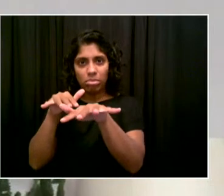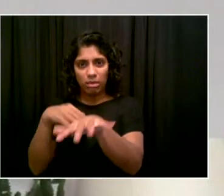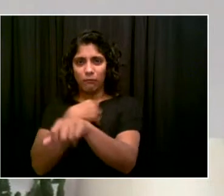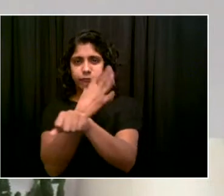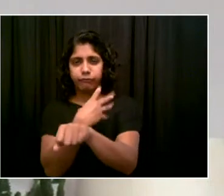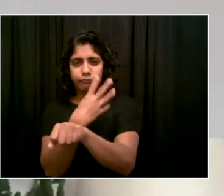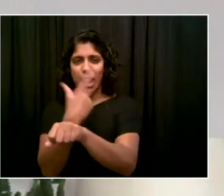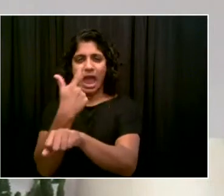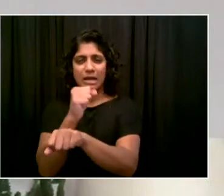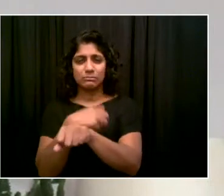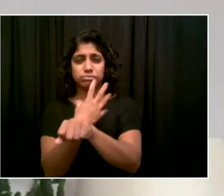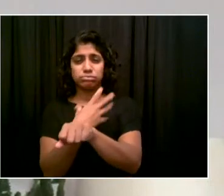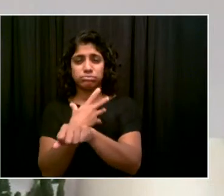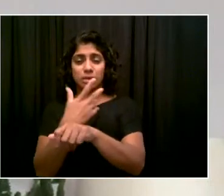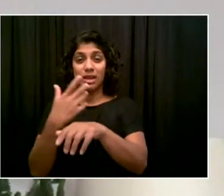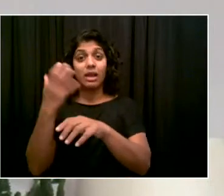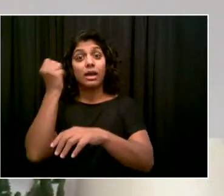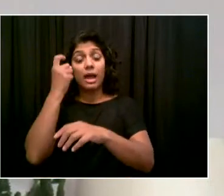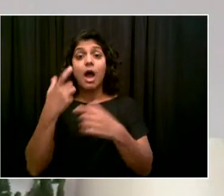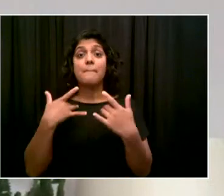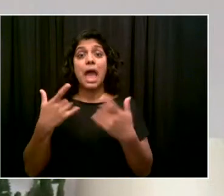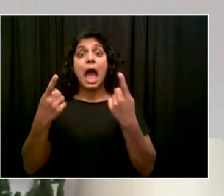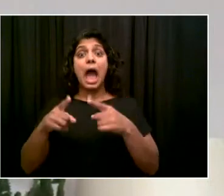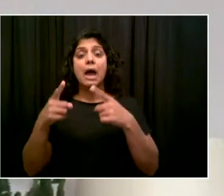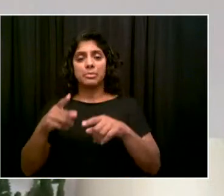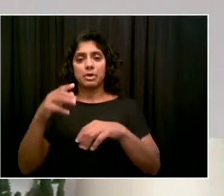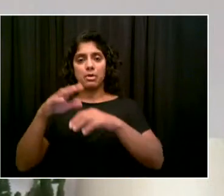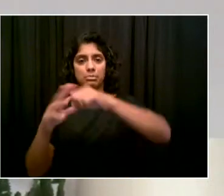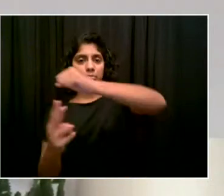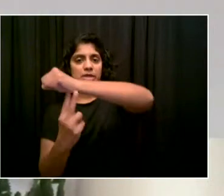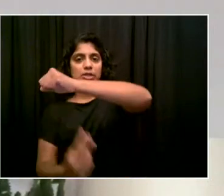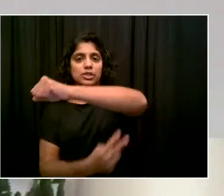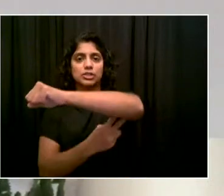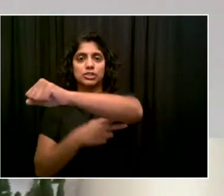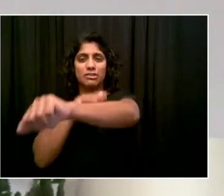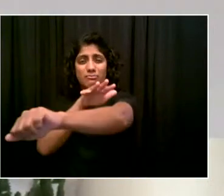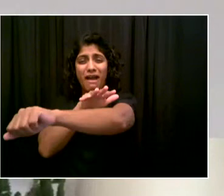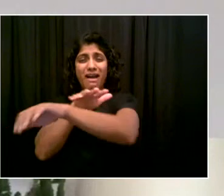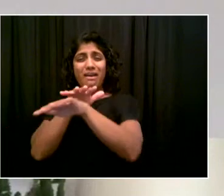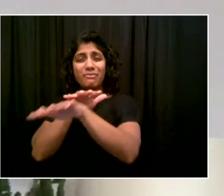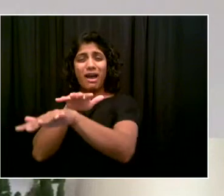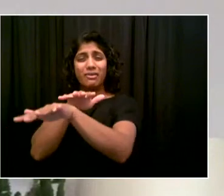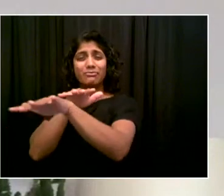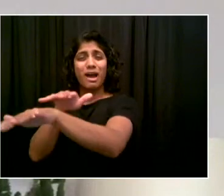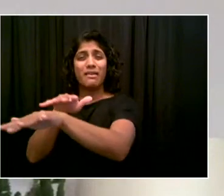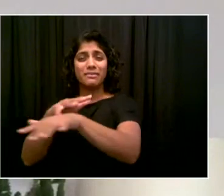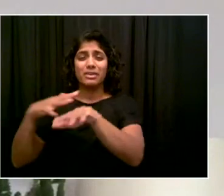NEIGHBORHOOD, ROUND HIGHWAYS, QUEENS BUREAU BRIDGE. WE NEED EVERYBODS Y'